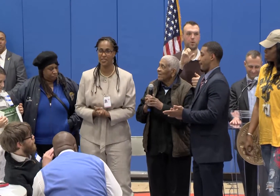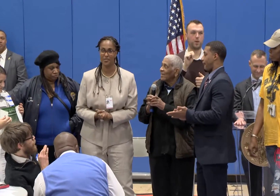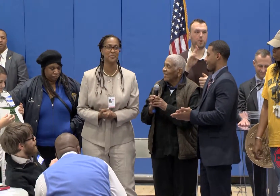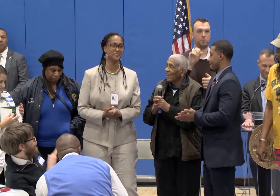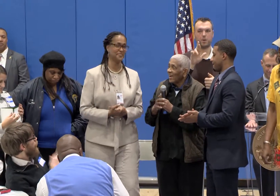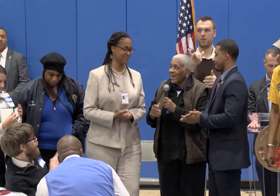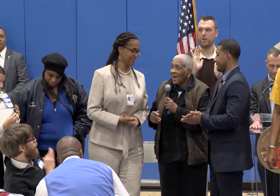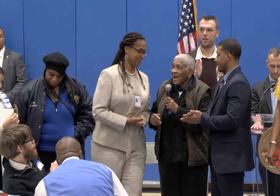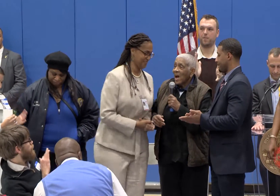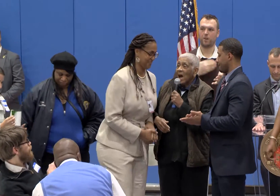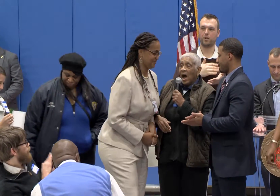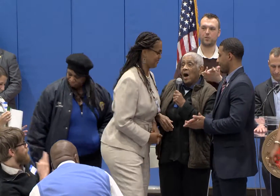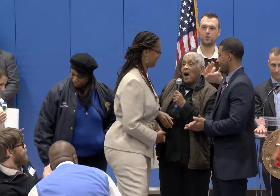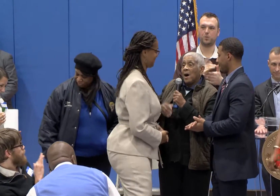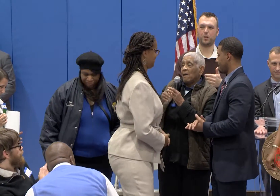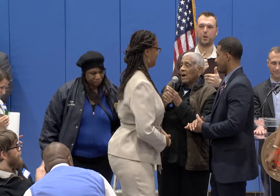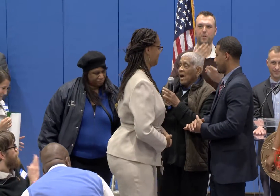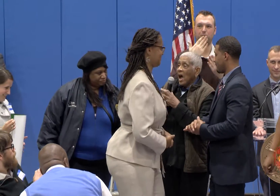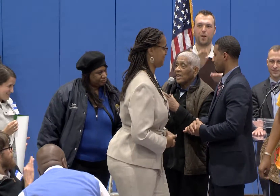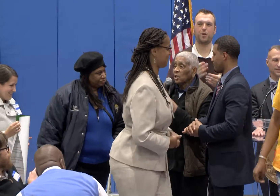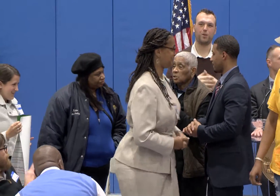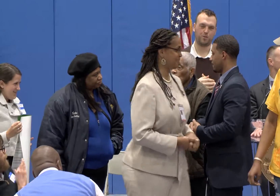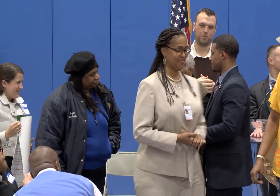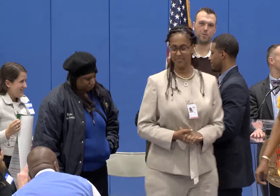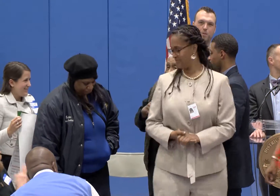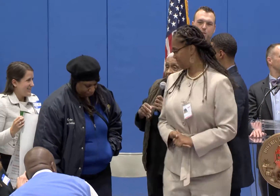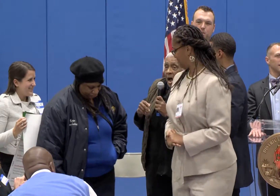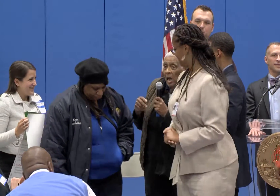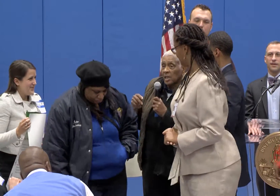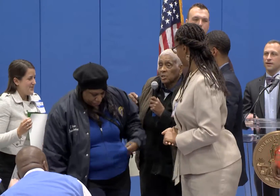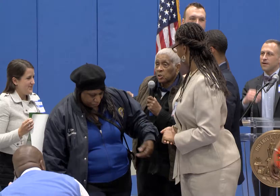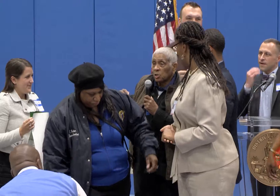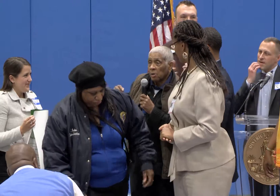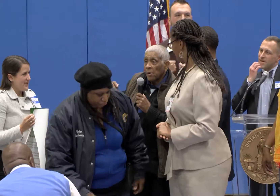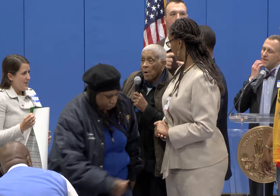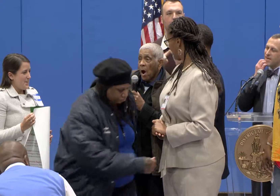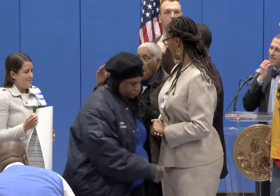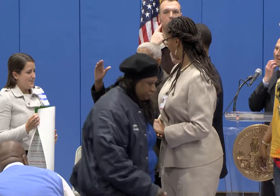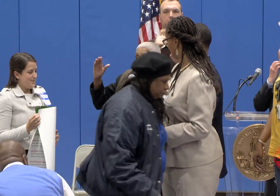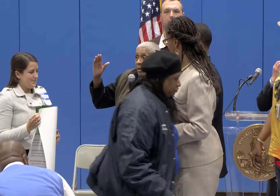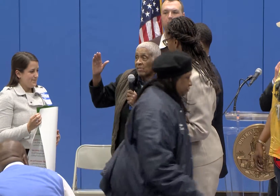THANK YOU. >> I JUST WANT TO ACKNOWLEDGE